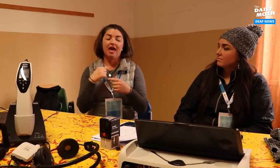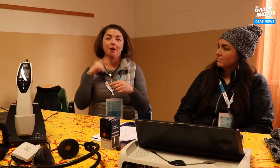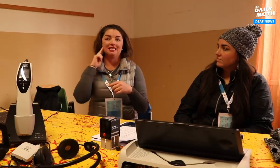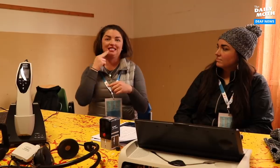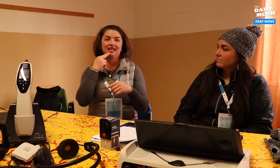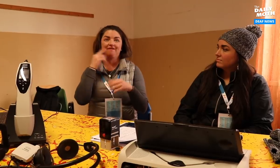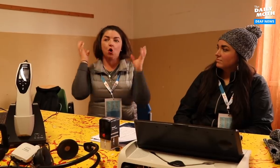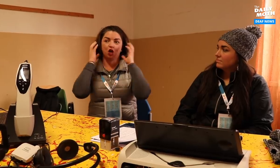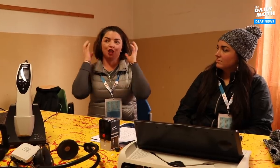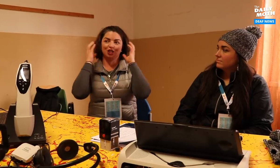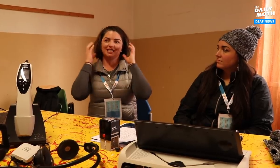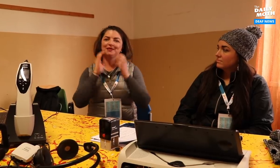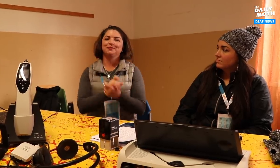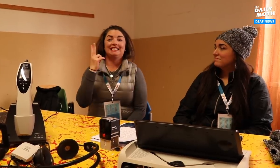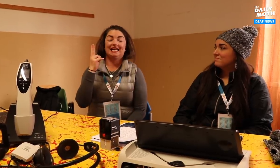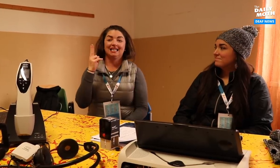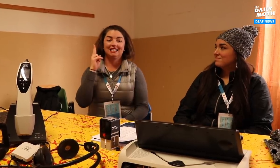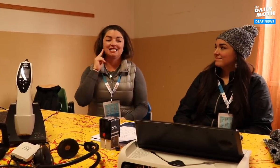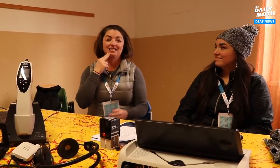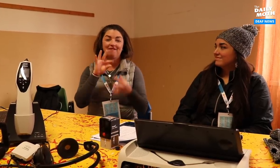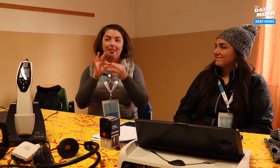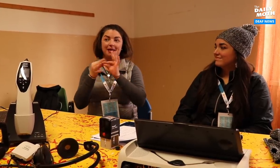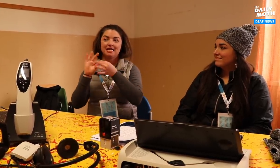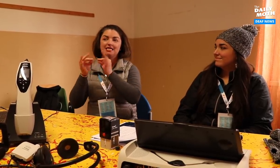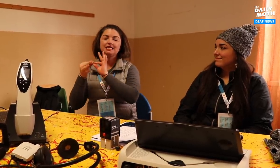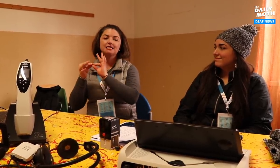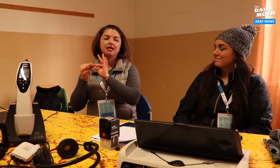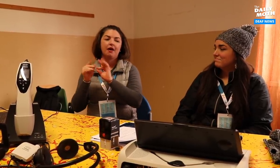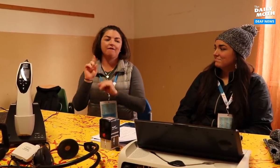I’m a deaf audiologist. It’s my second Deaflympics.